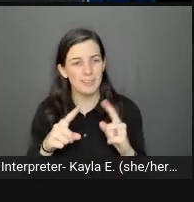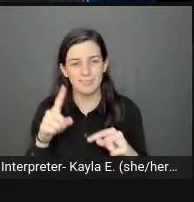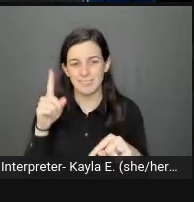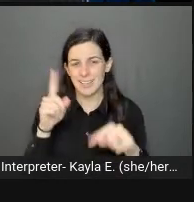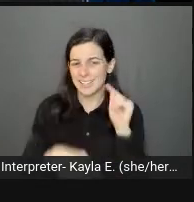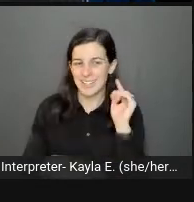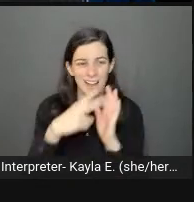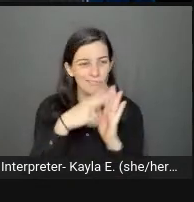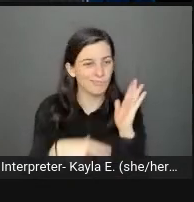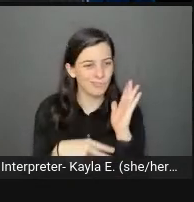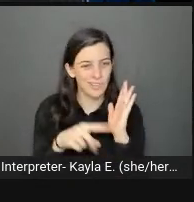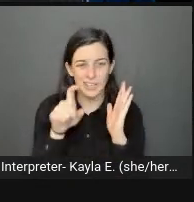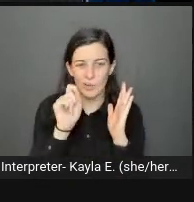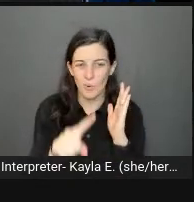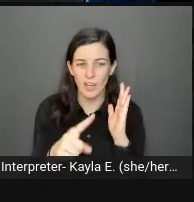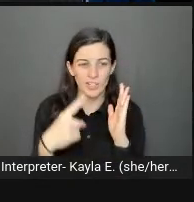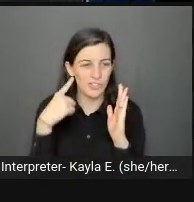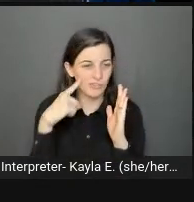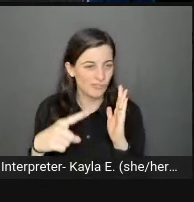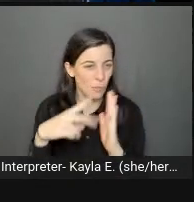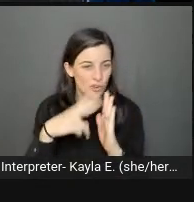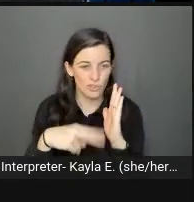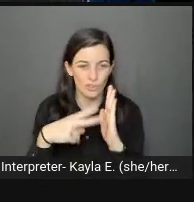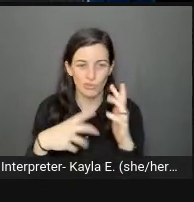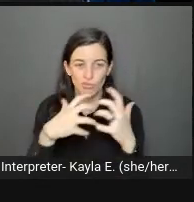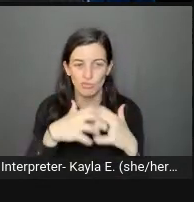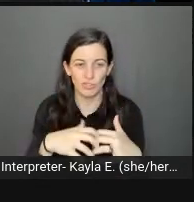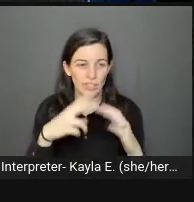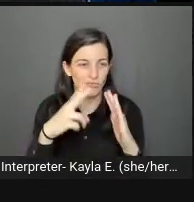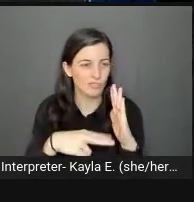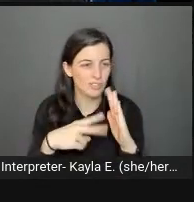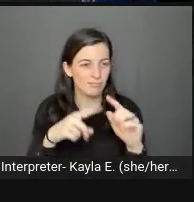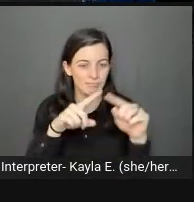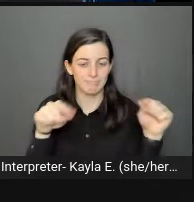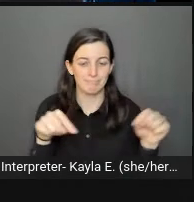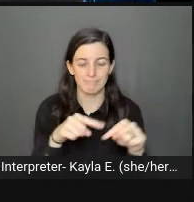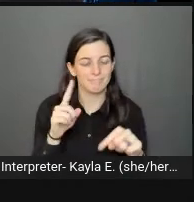when I'm using NVDA, because it's not in a fieldset, in a legend.